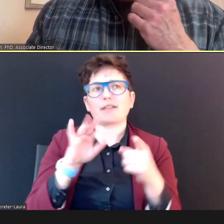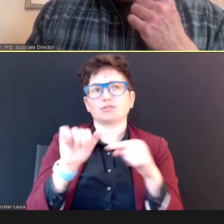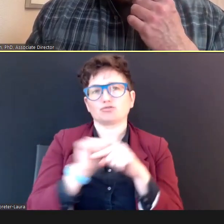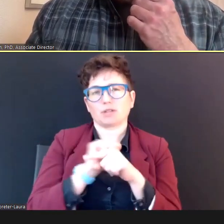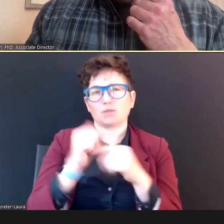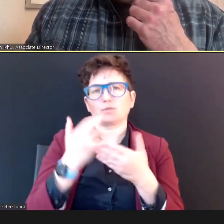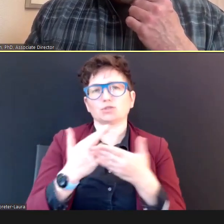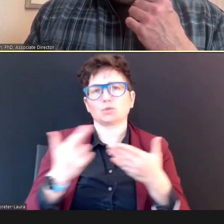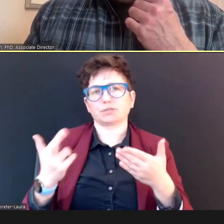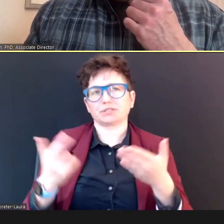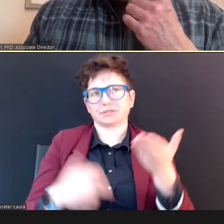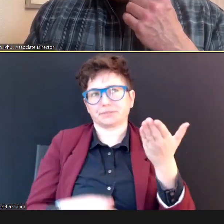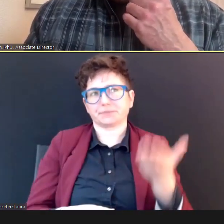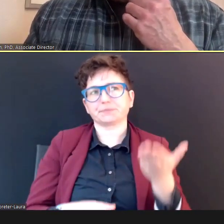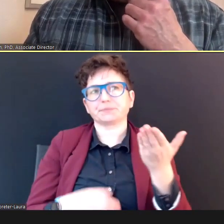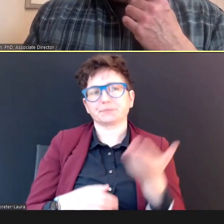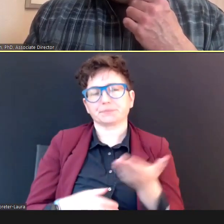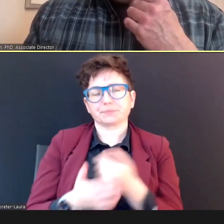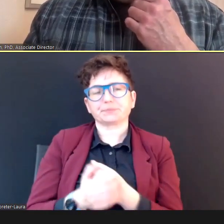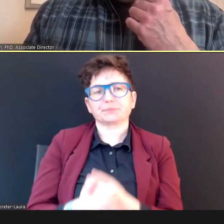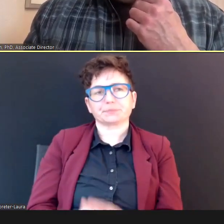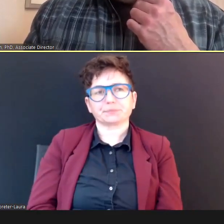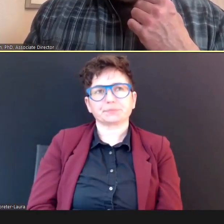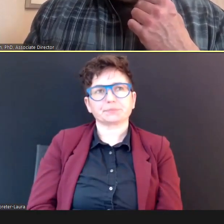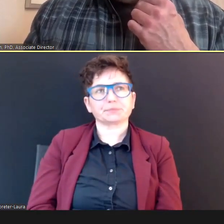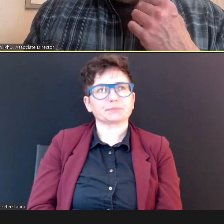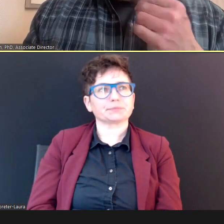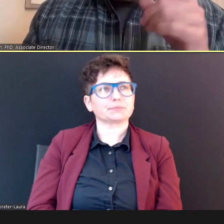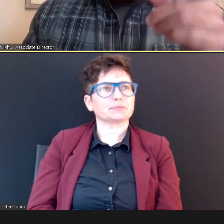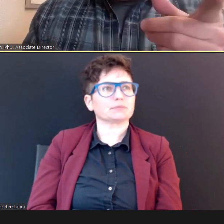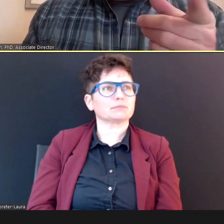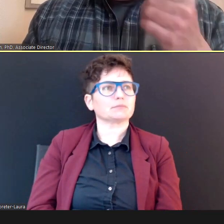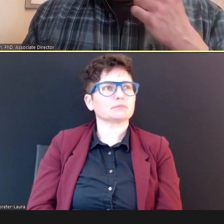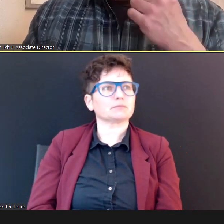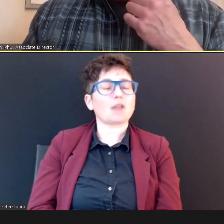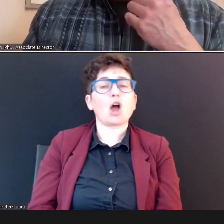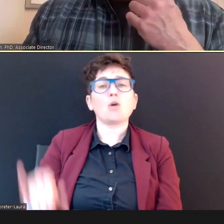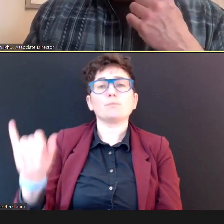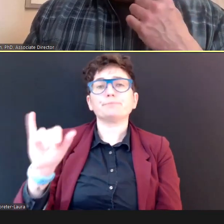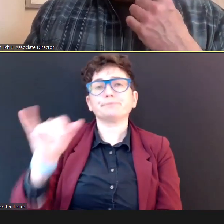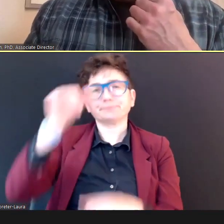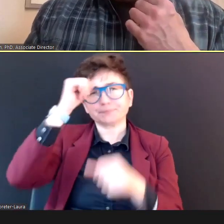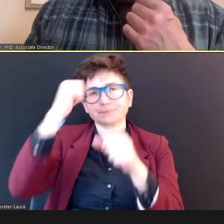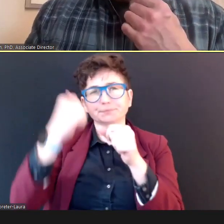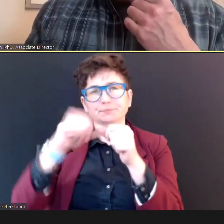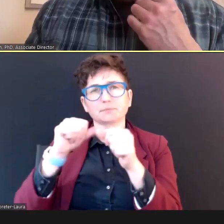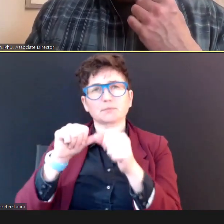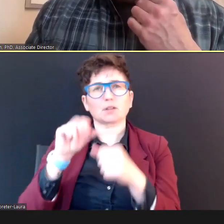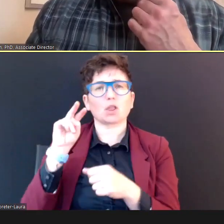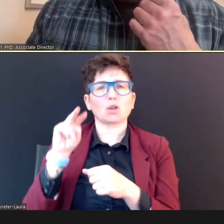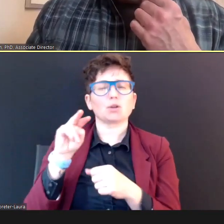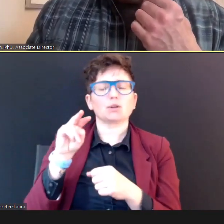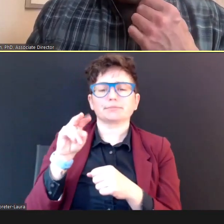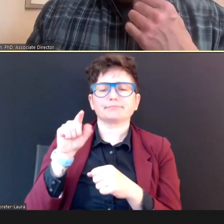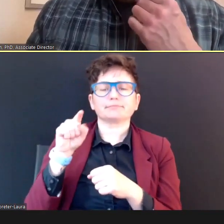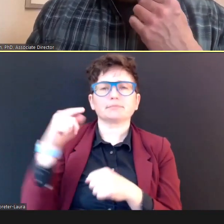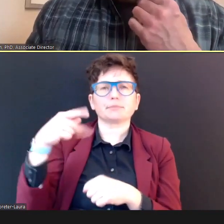resources and so on um remember also to